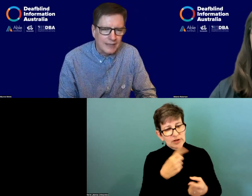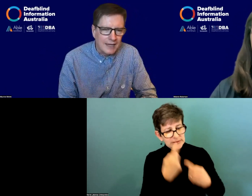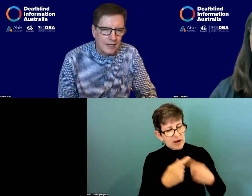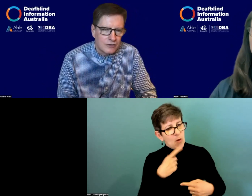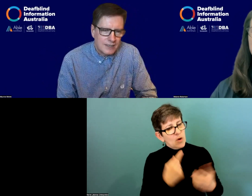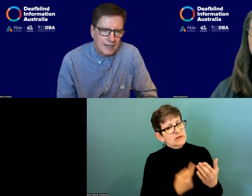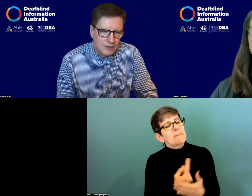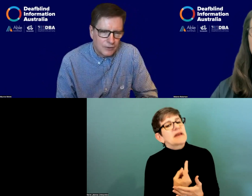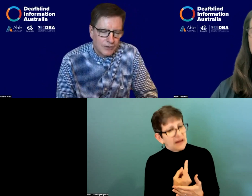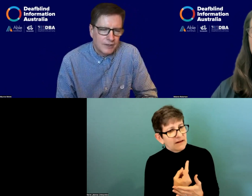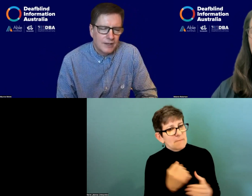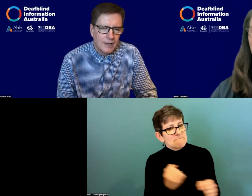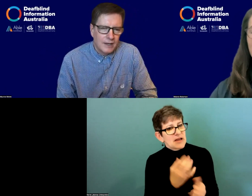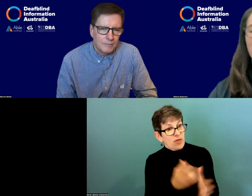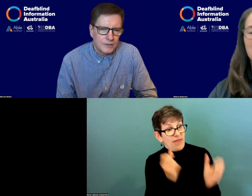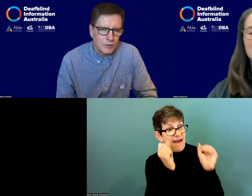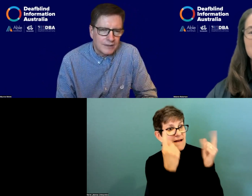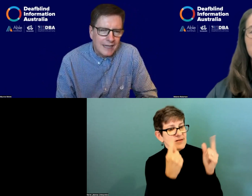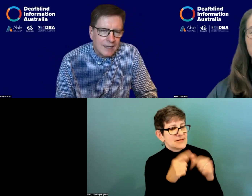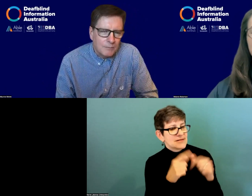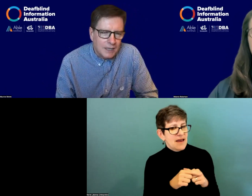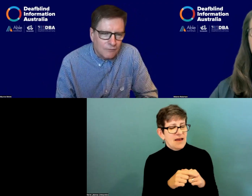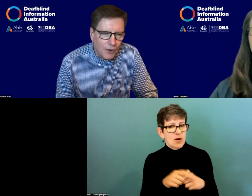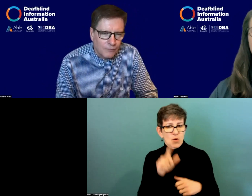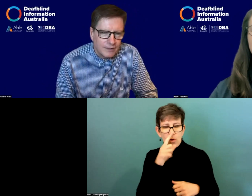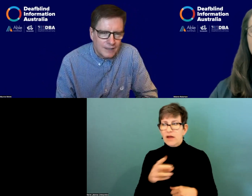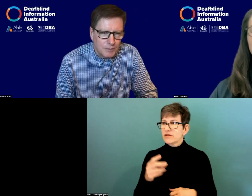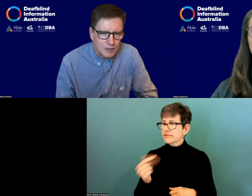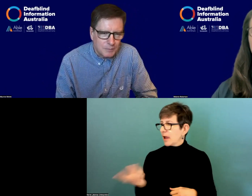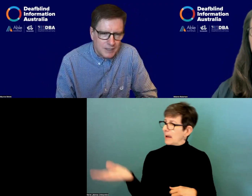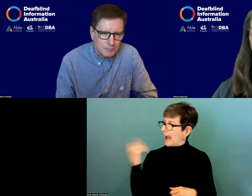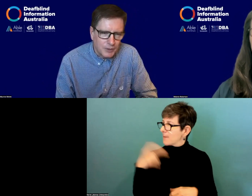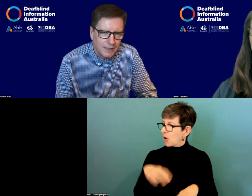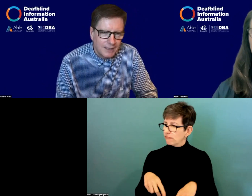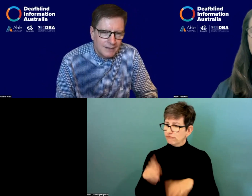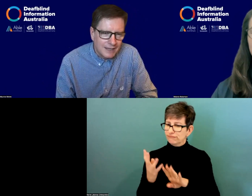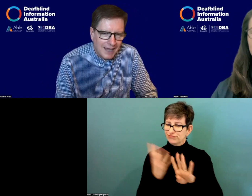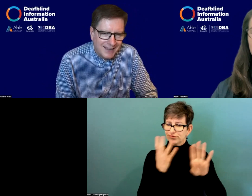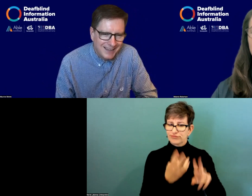That they understand it all so that they can be involved as much as possible in the chaos.